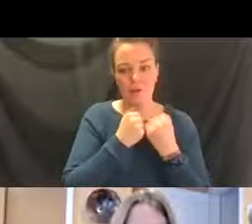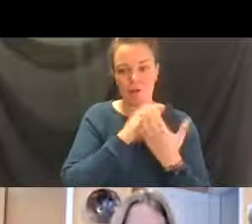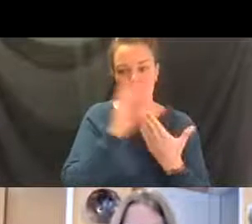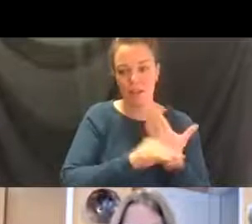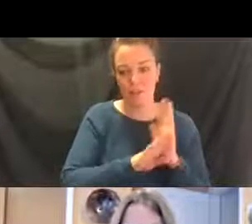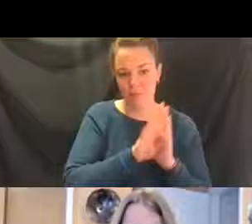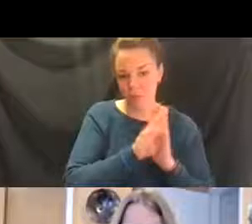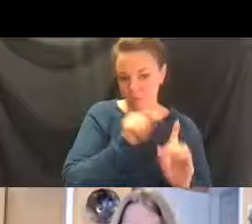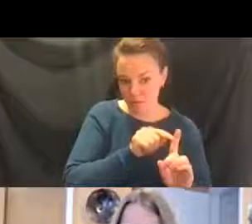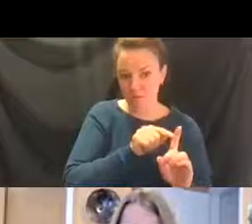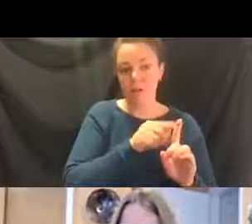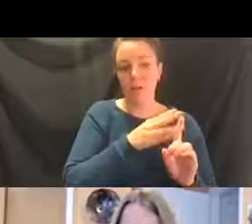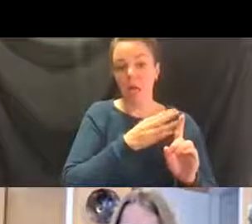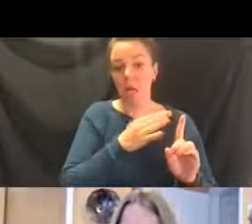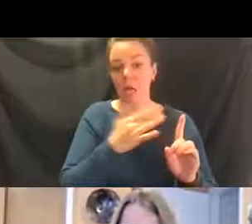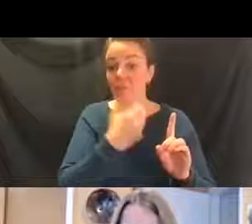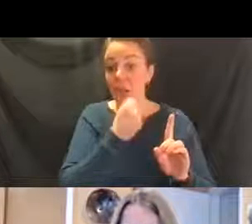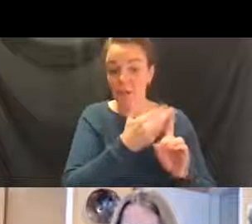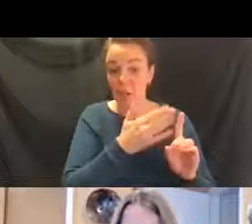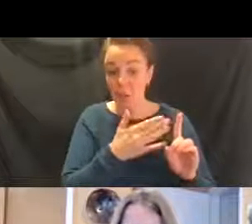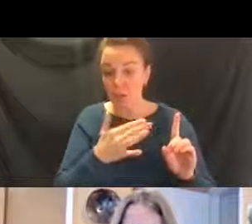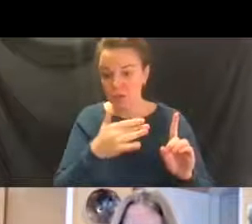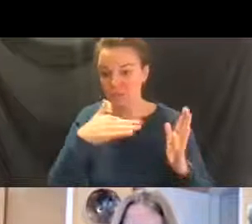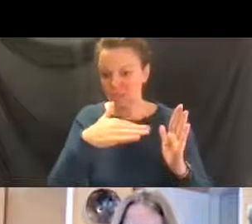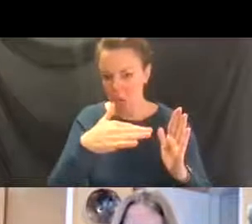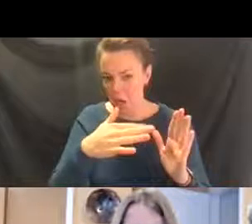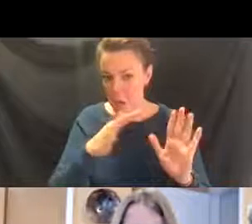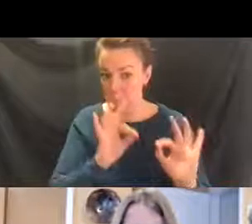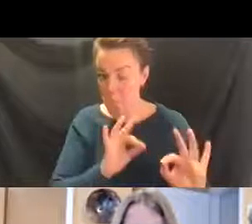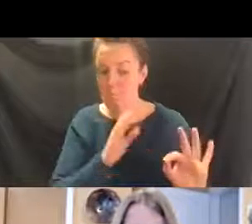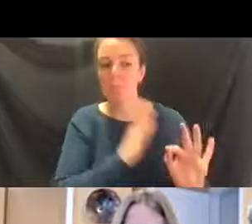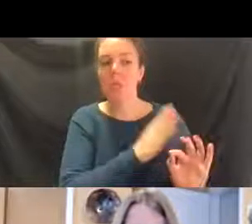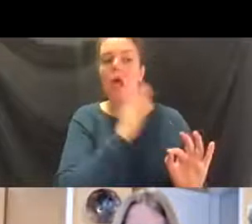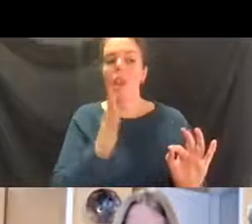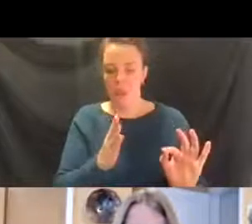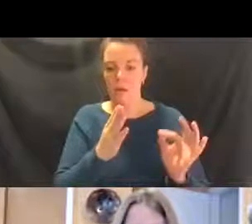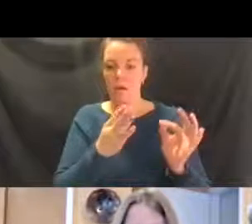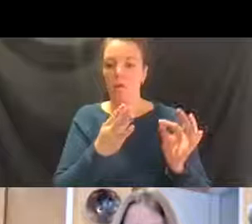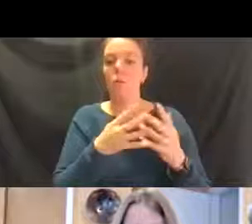After the first five-year study we were able to move our work into community settings.